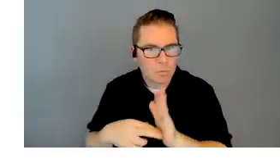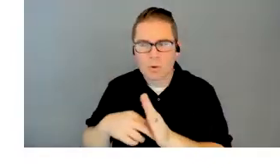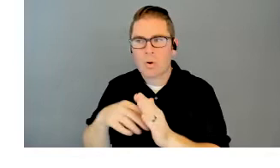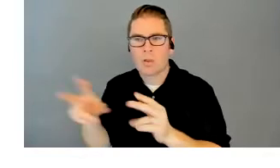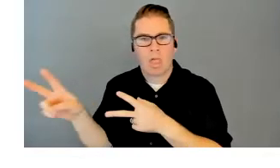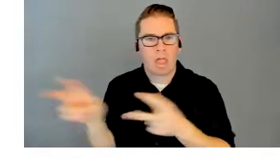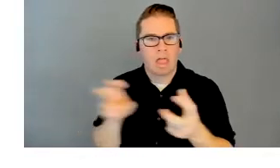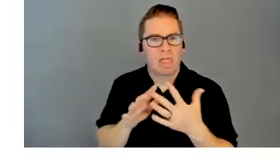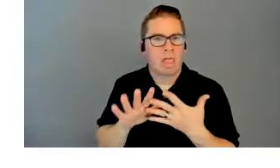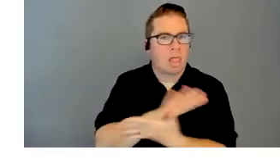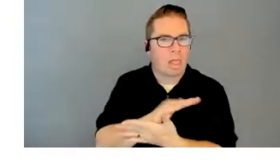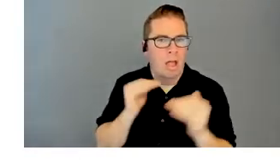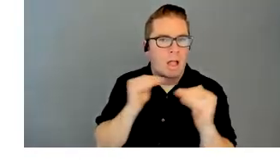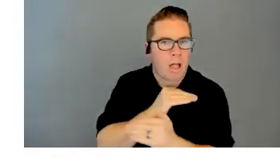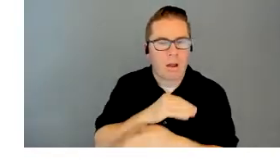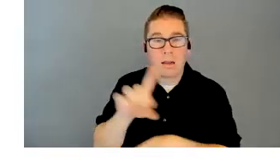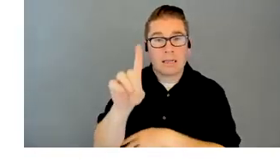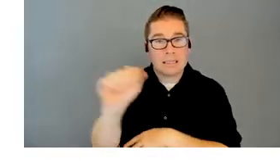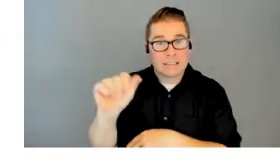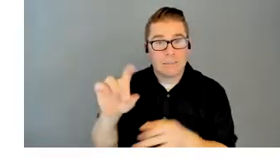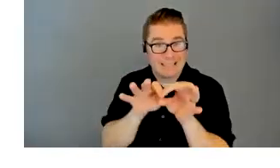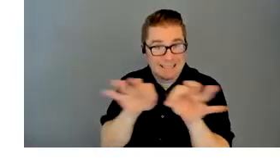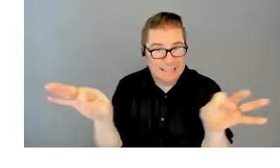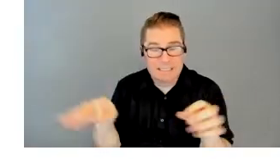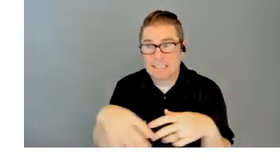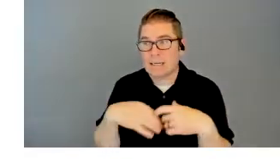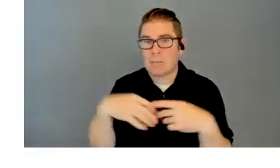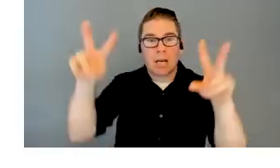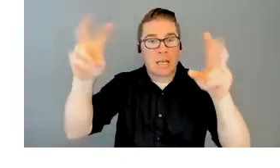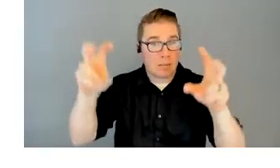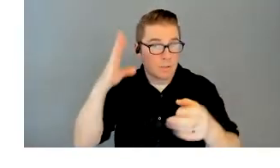The disability statement topics covered major assignments and dates